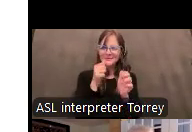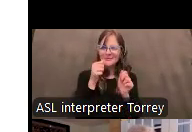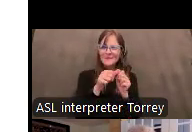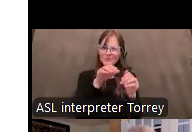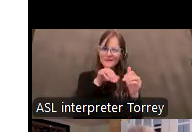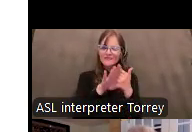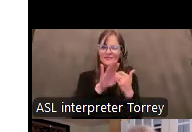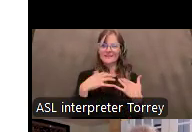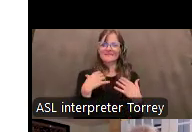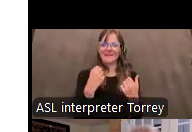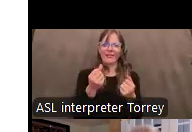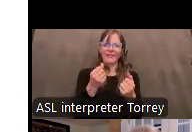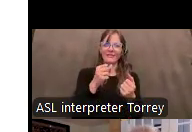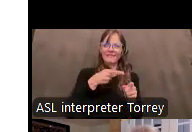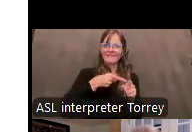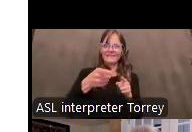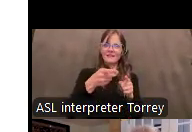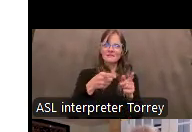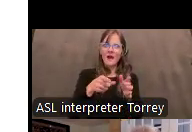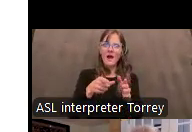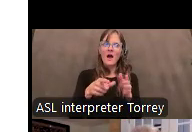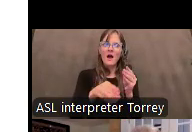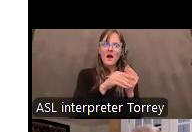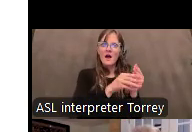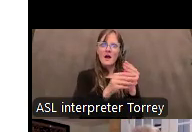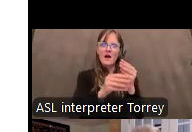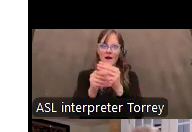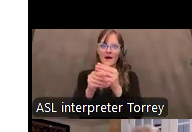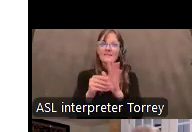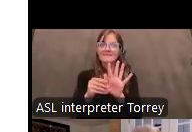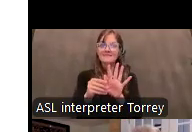We can market, you get your beginning with CDCP, but then you can go on